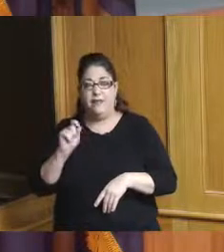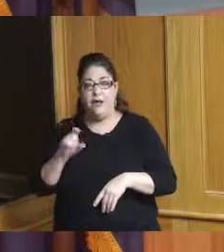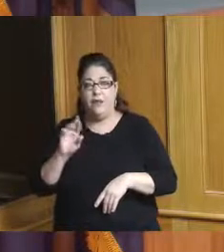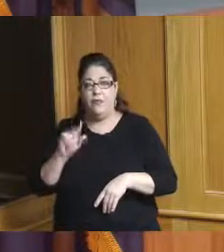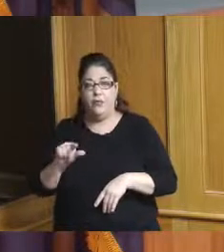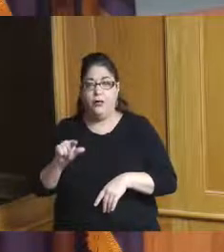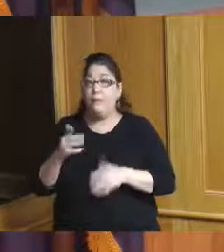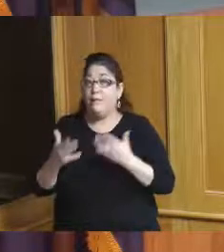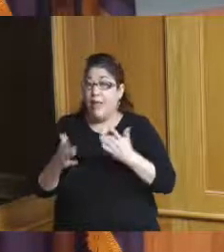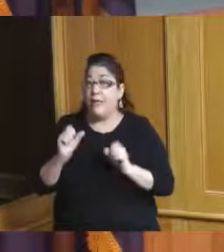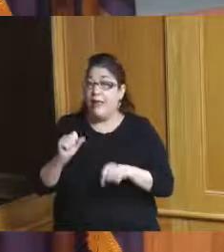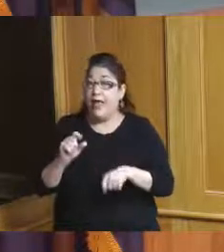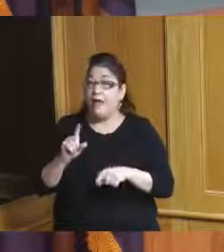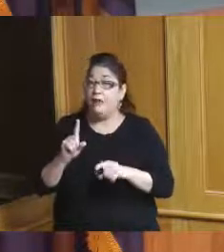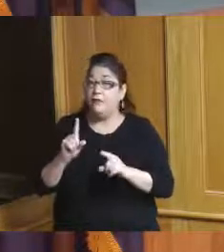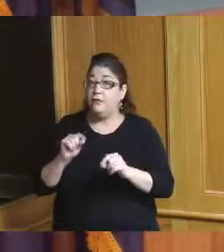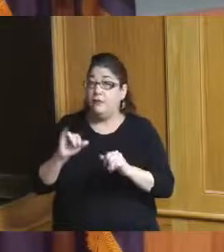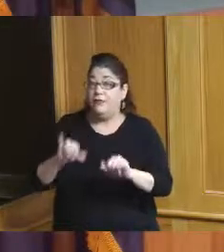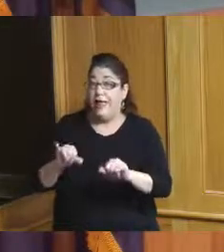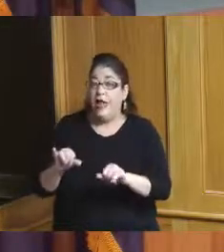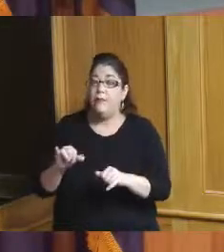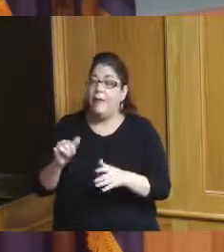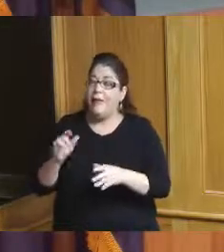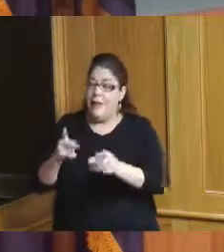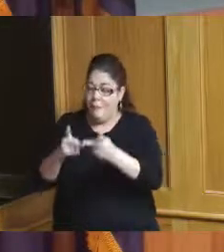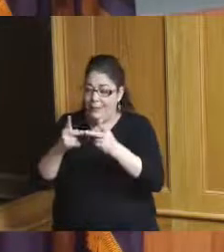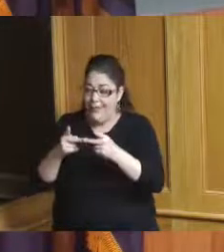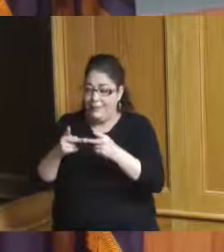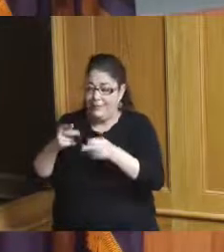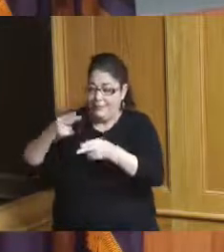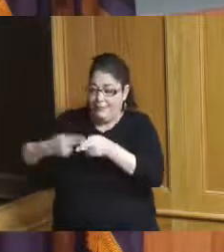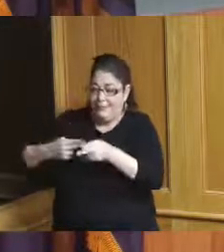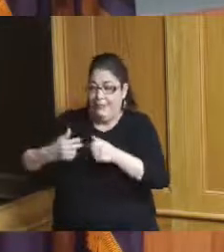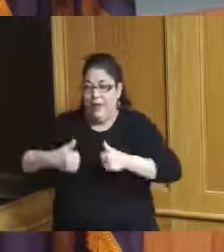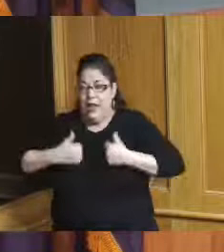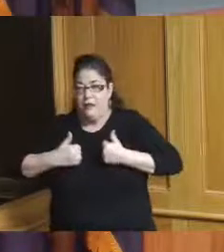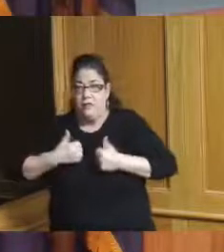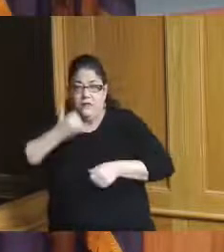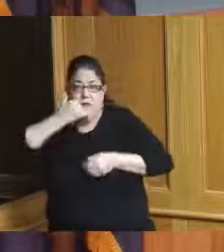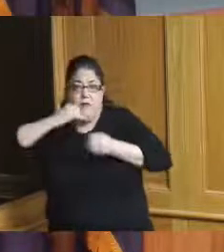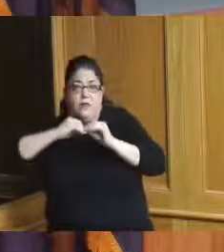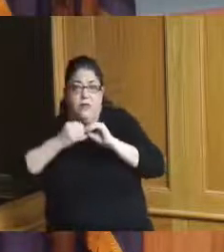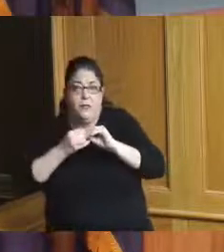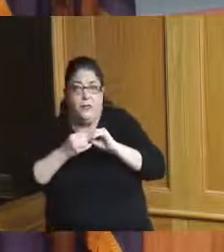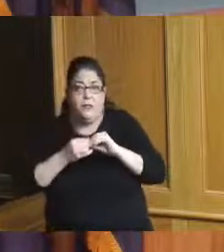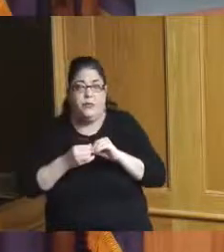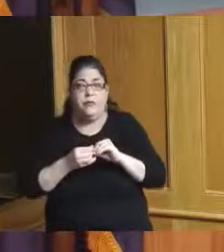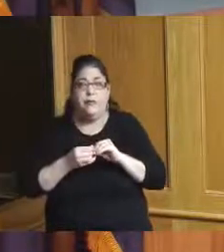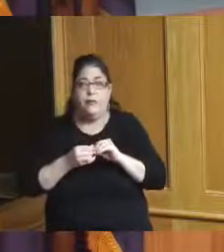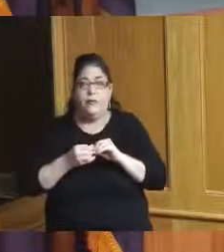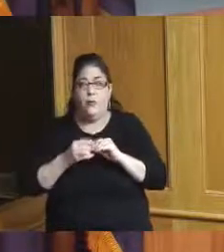some place and some phone number so I would say three things a place on our website that's seniors